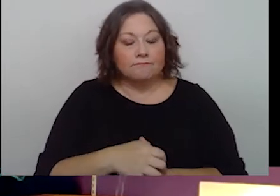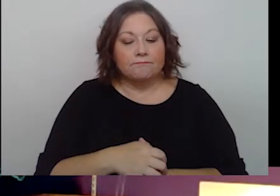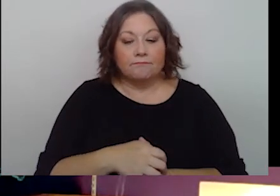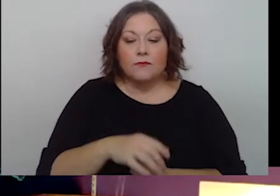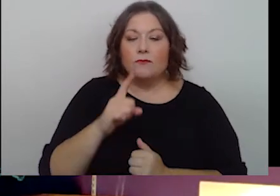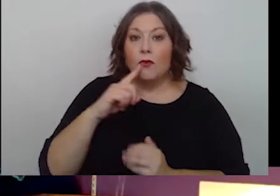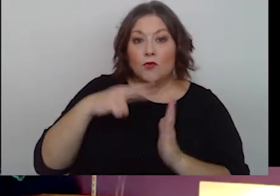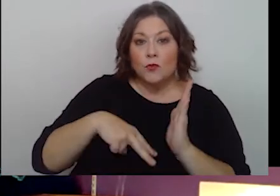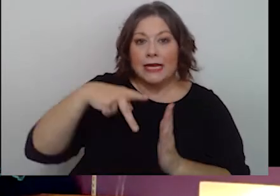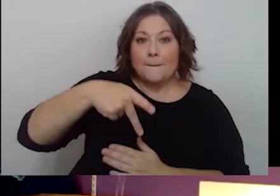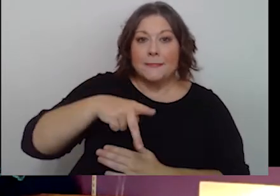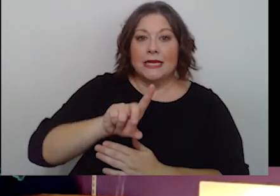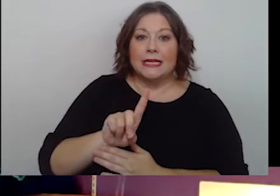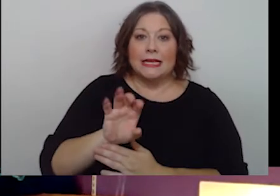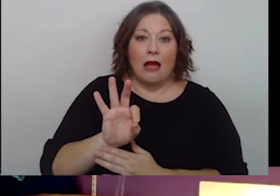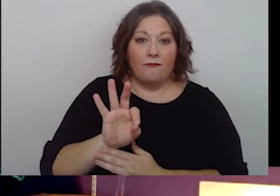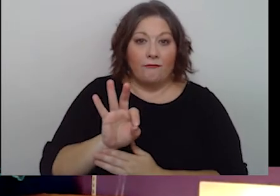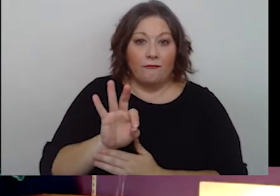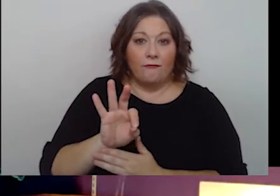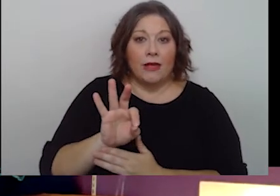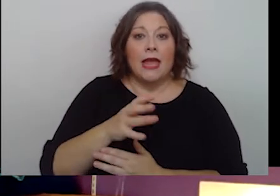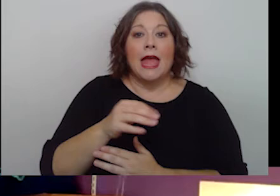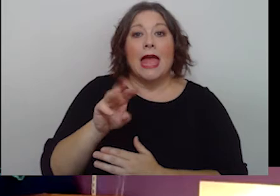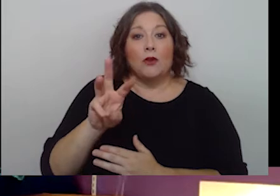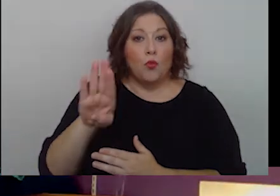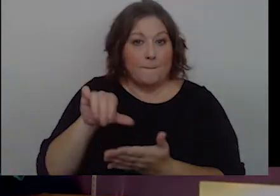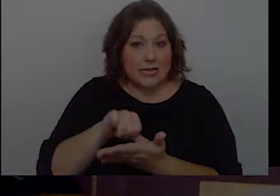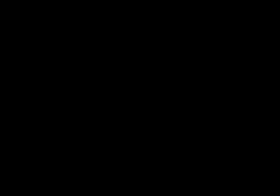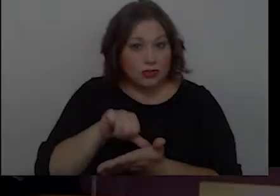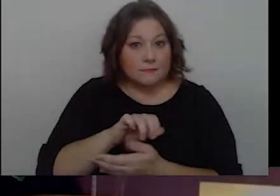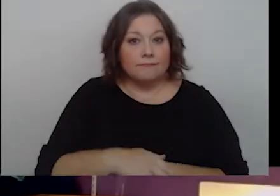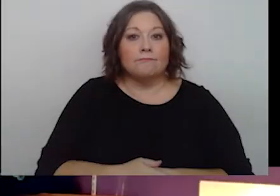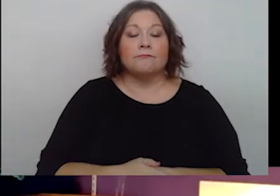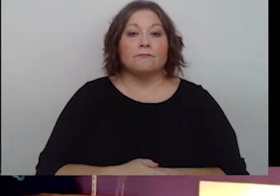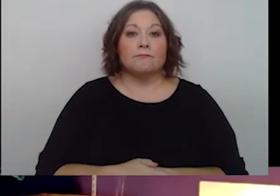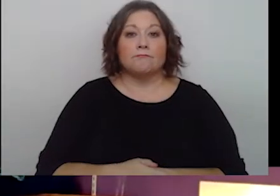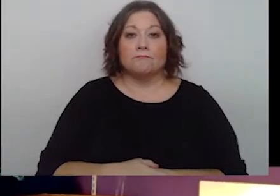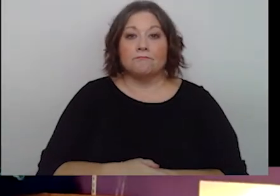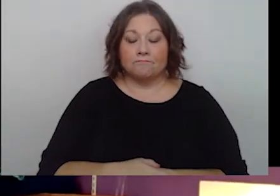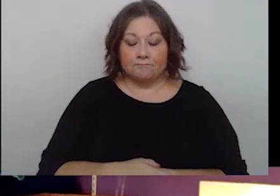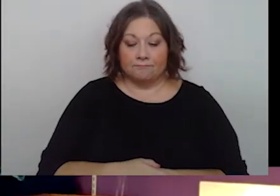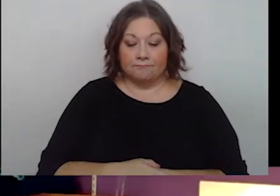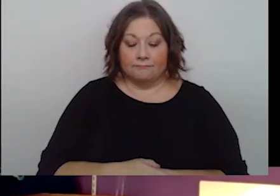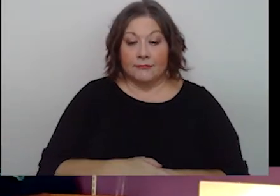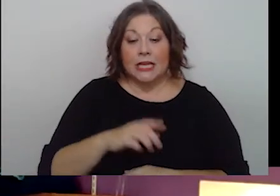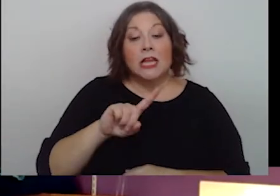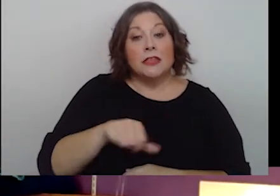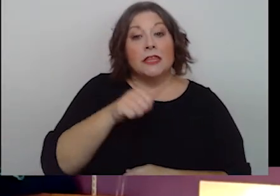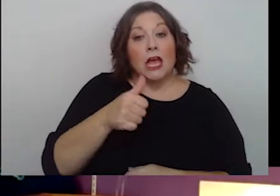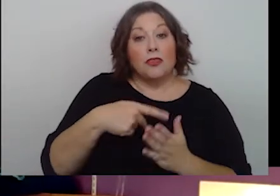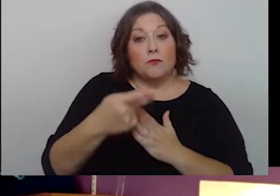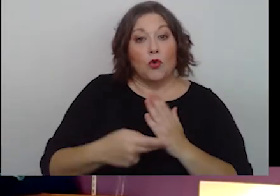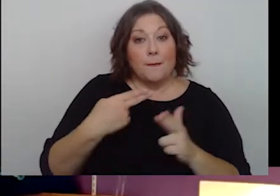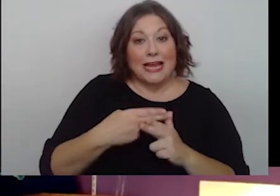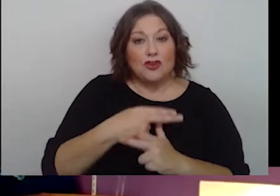Paul: For reading PDFs and web pages. The other program I use because ZoomText doesn't work very well